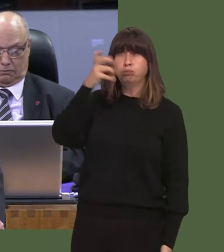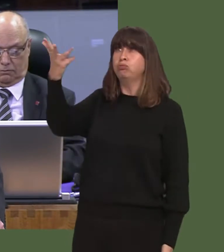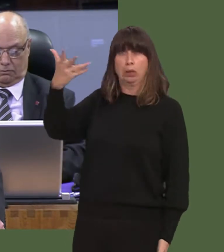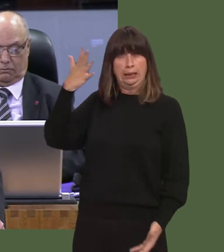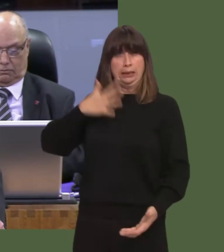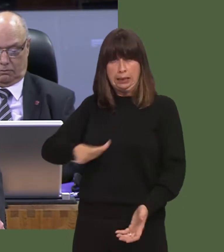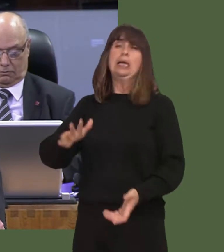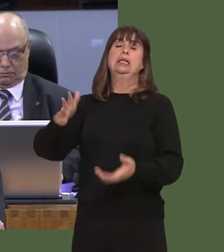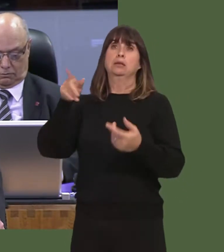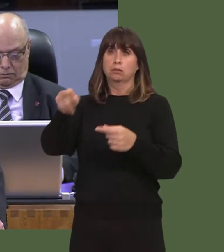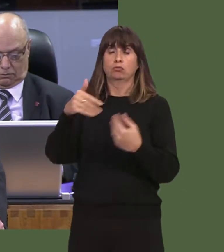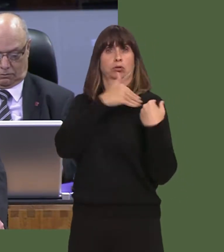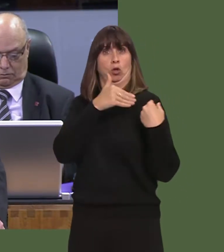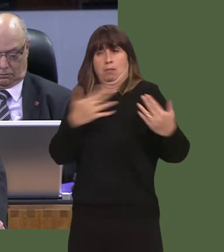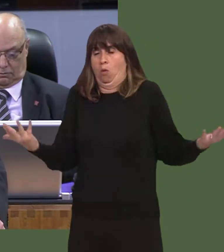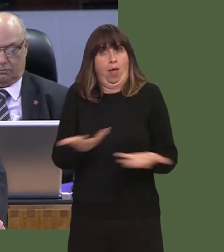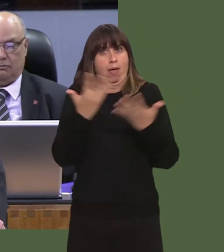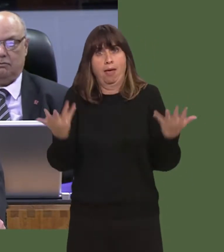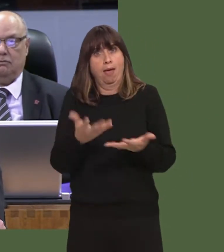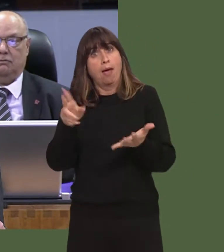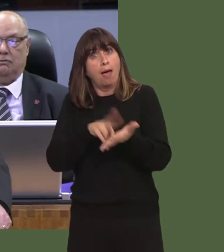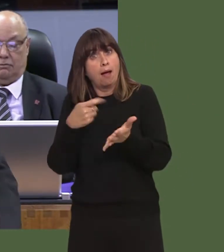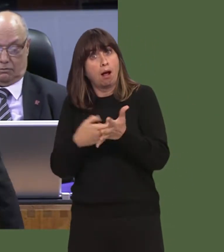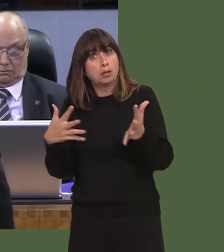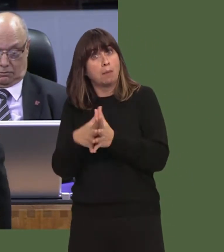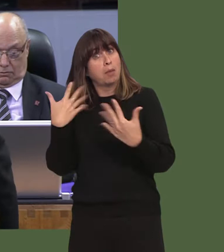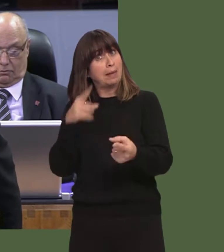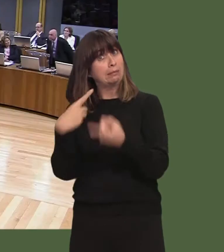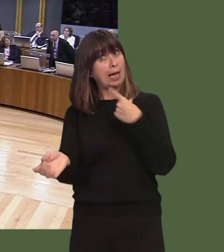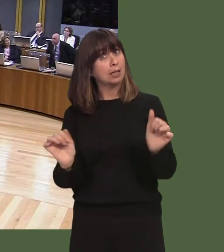We need accountability. Has anyone at NRW actually been sacked for these failings?